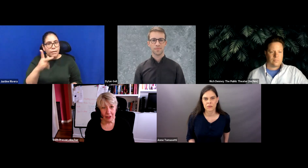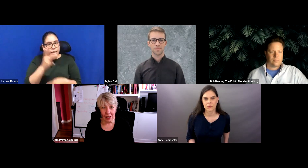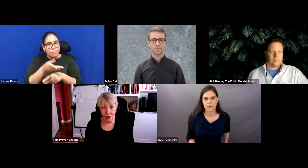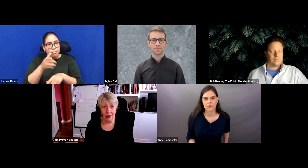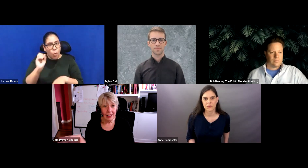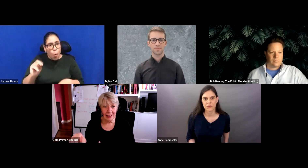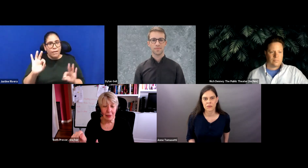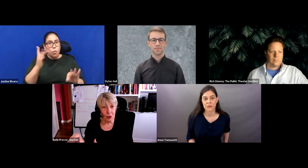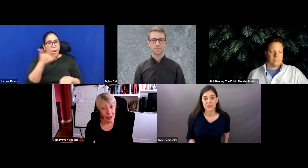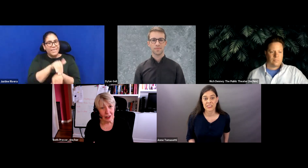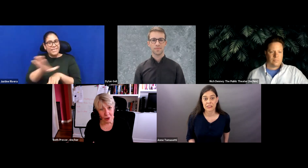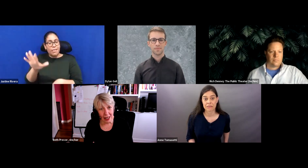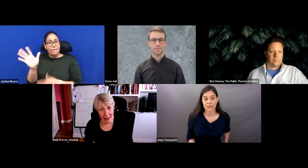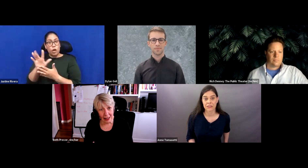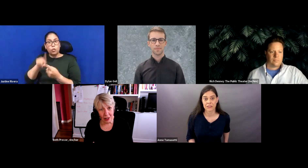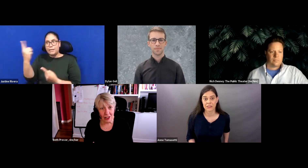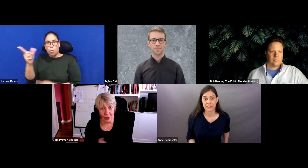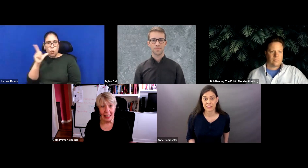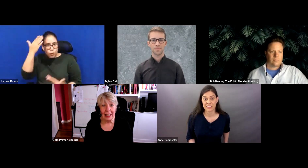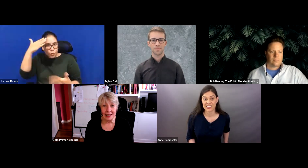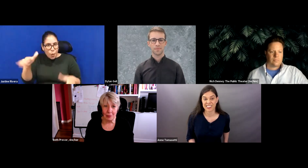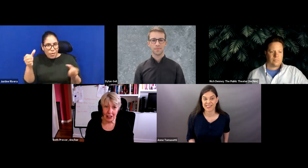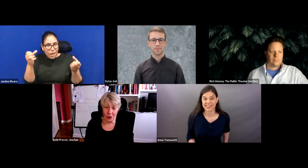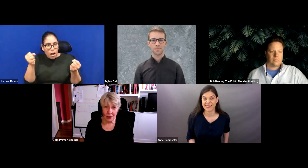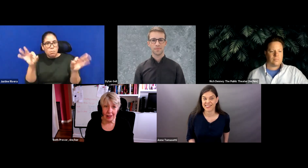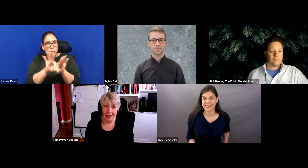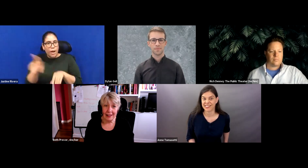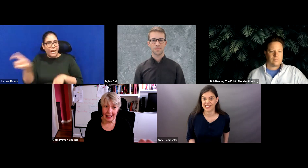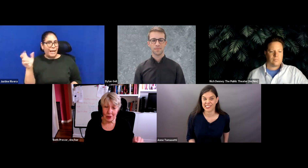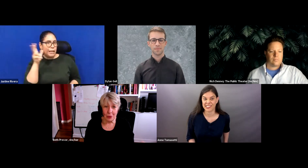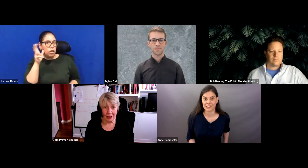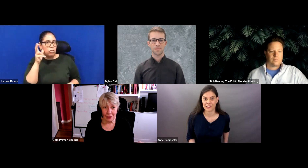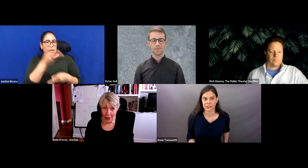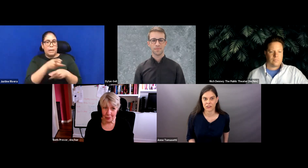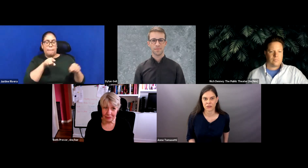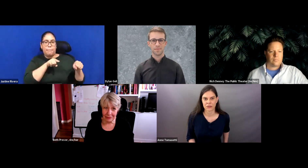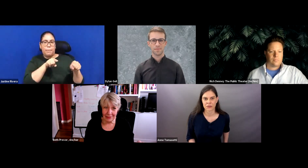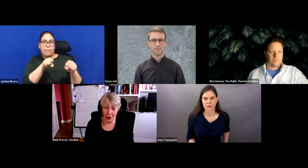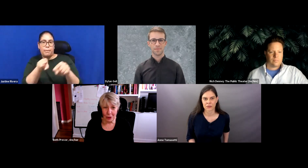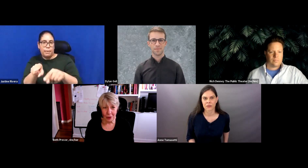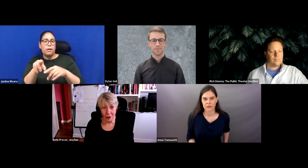video to somebody who didn't know sign language, so he needed to make sure that he was putting the right interpreter with the